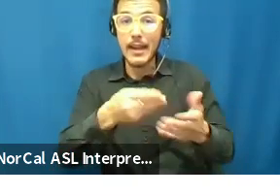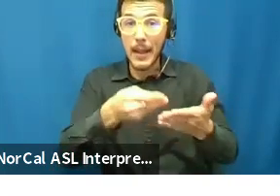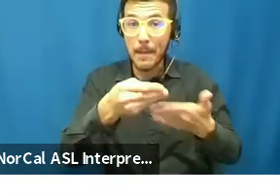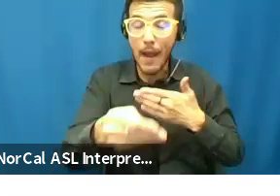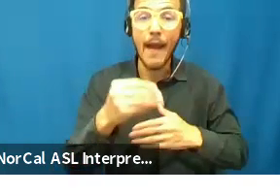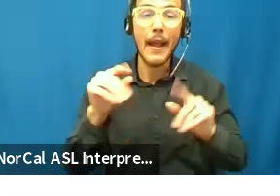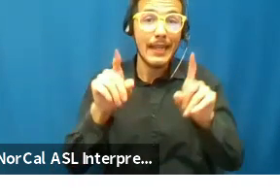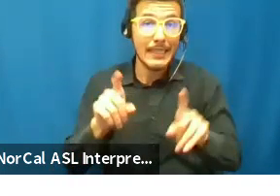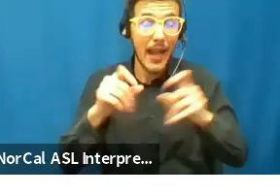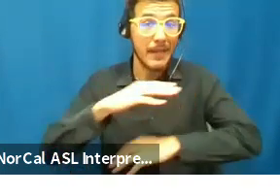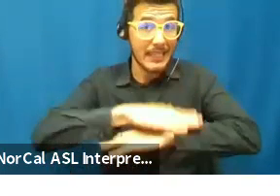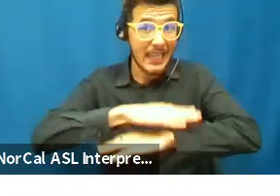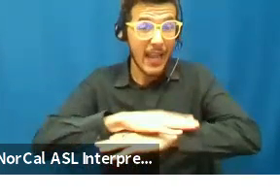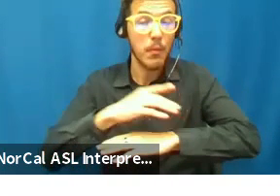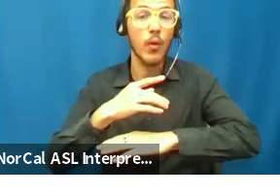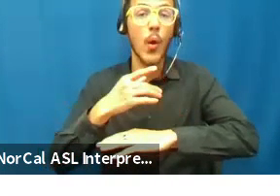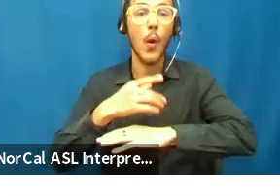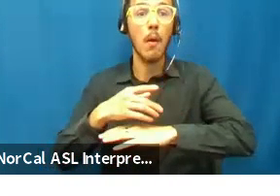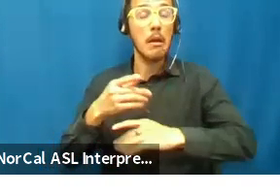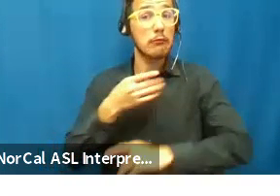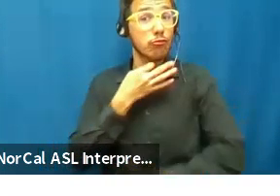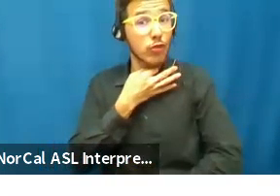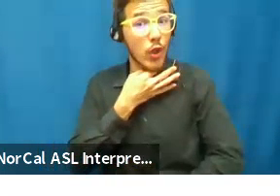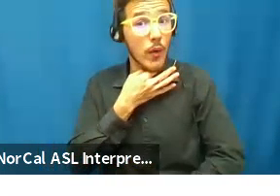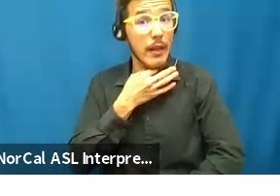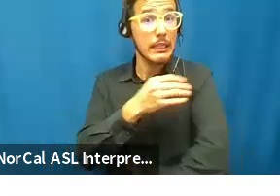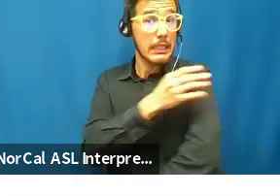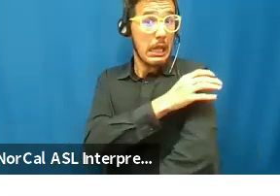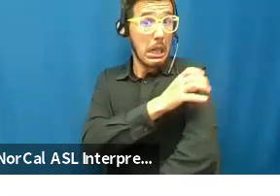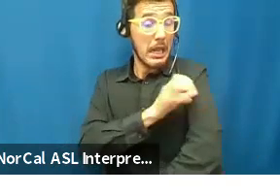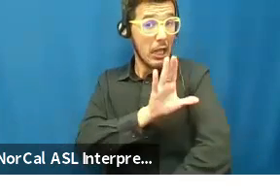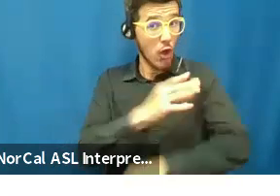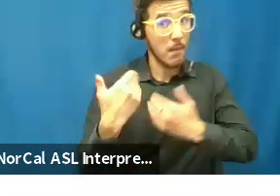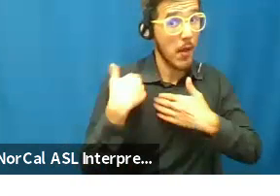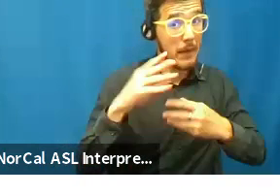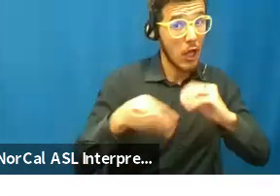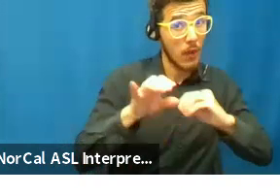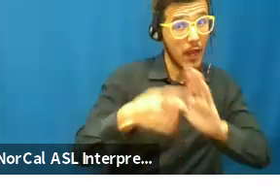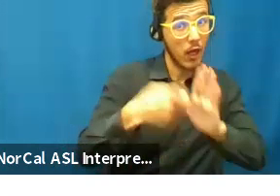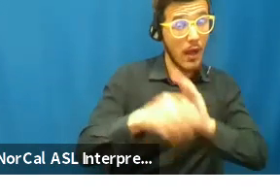was it the responsibility of the clinic to include that in their own budget, or was there someplace